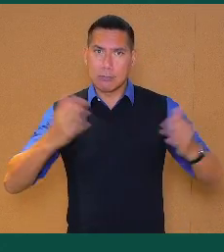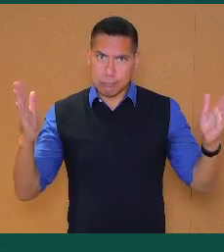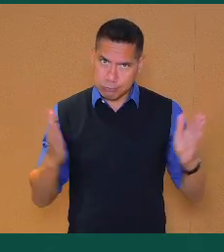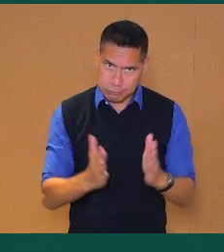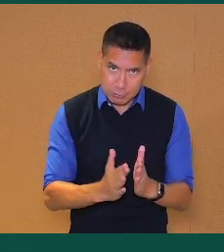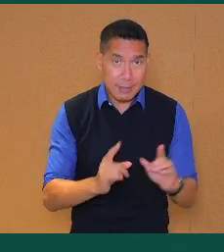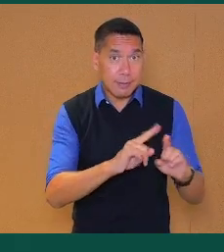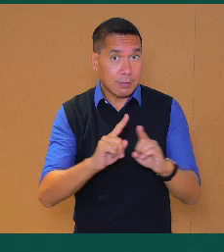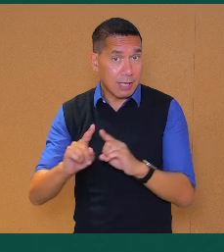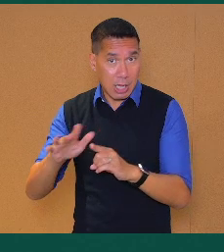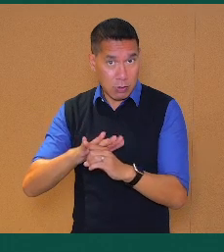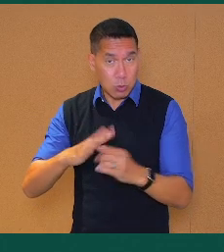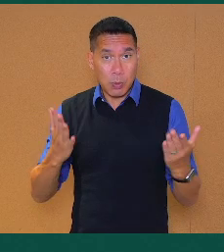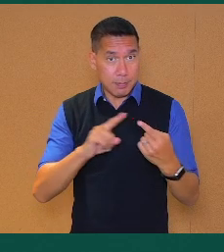schools, early learning centres, community organisations and workplaces. Cancer Council Victoria's